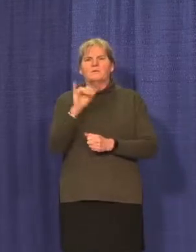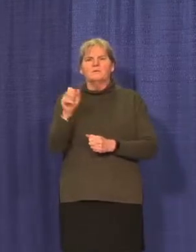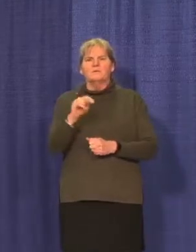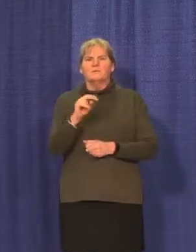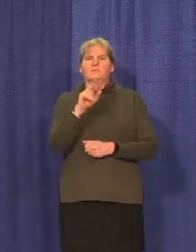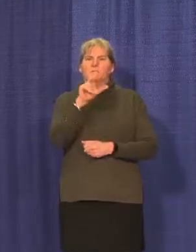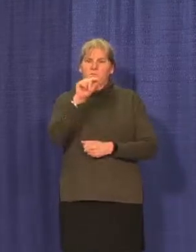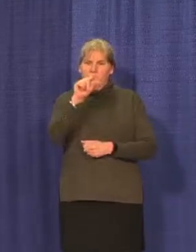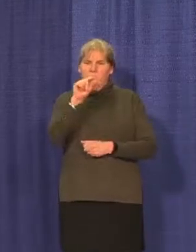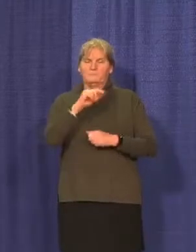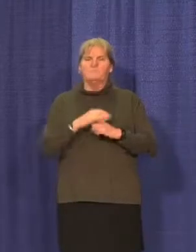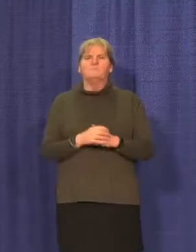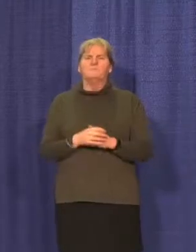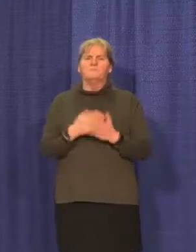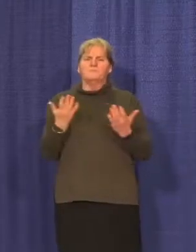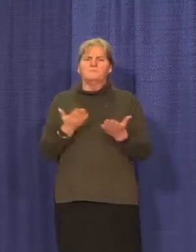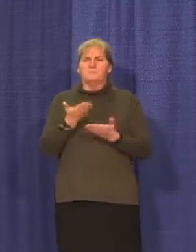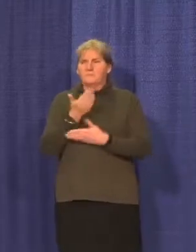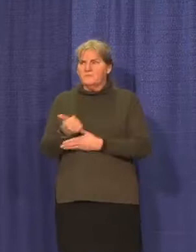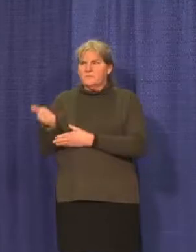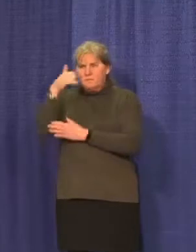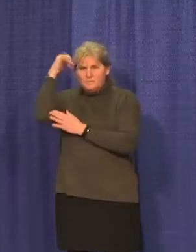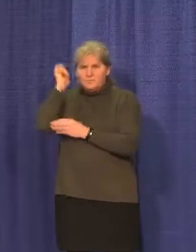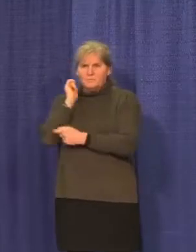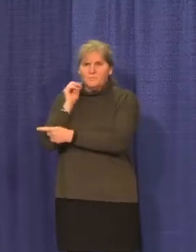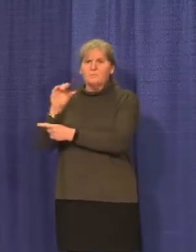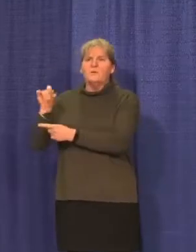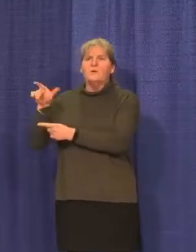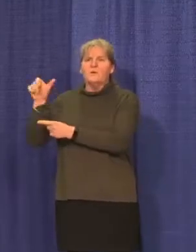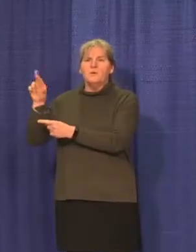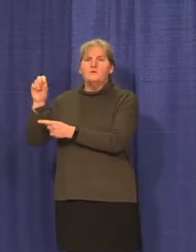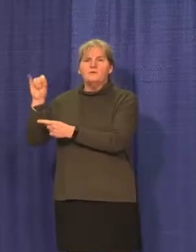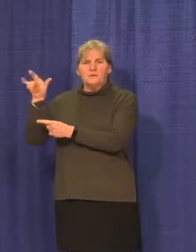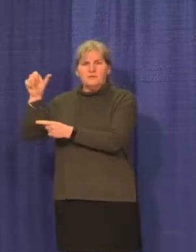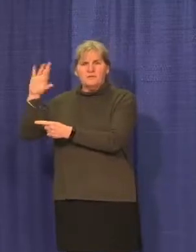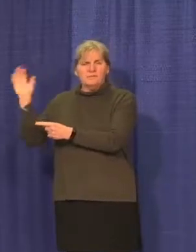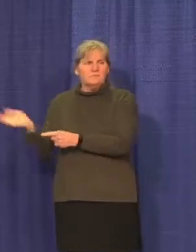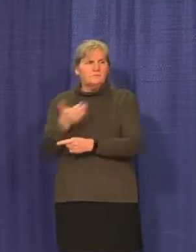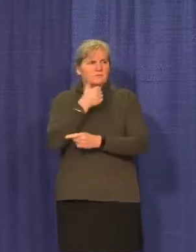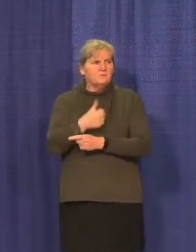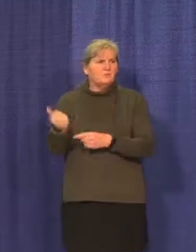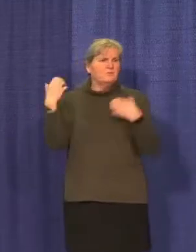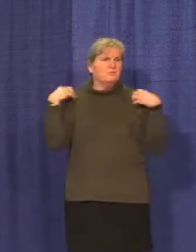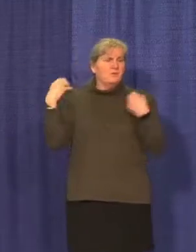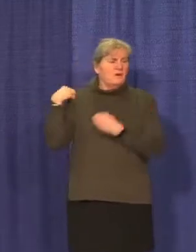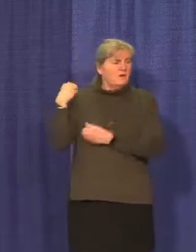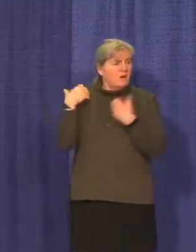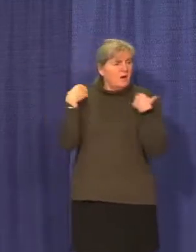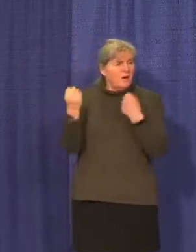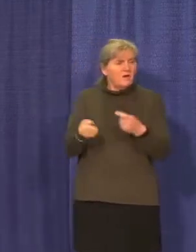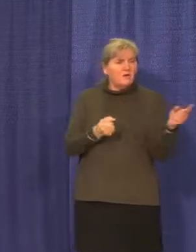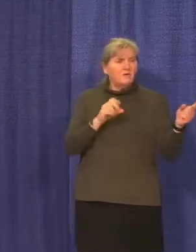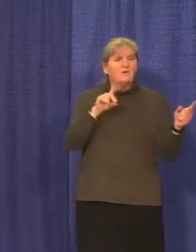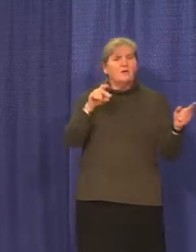20th. We are joined by Yukon premier, the honourable Sandy Silver and the Yukon's a Chief Medical Officer of health, Dr Brendan